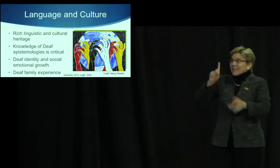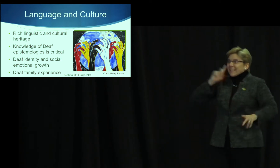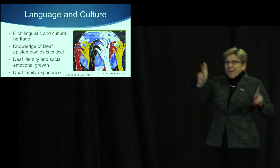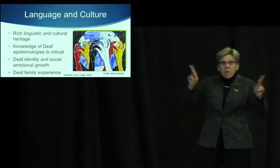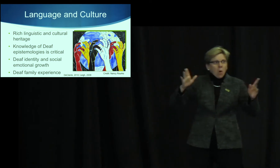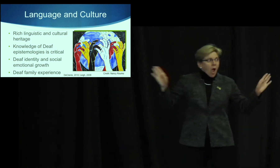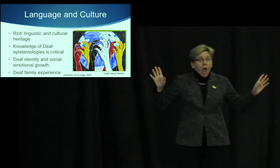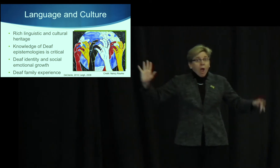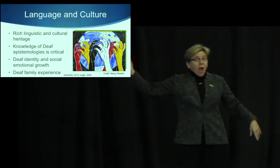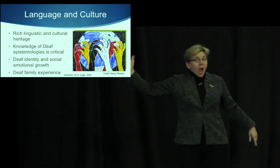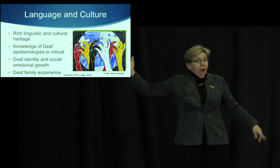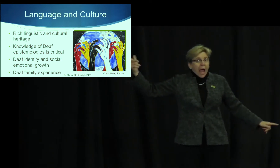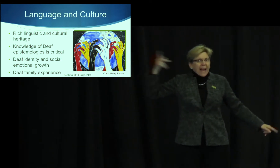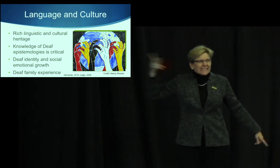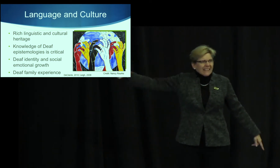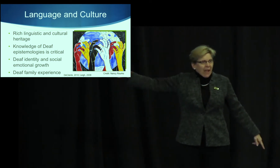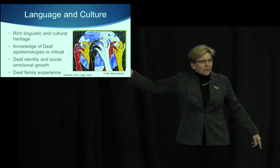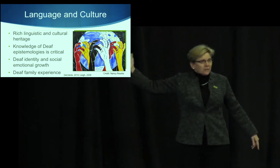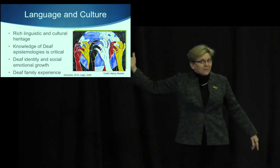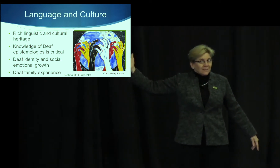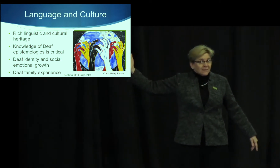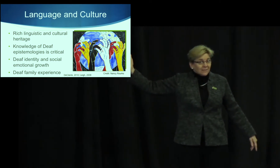So deaf people see that kind of waving in the